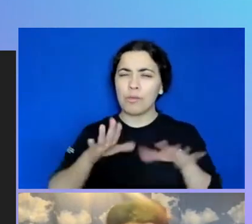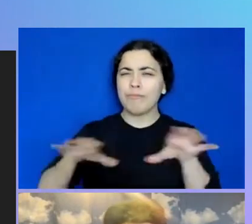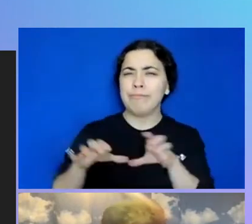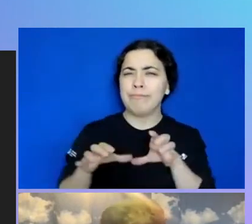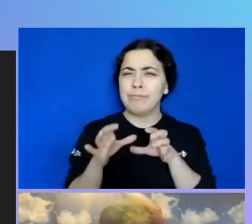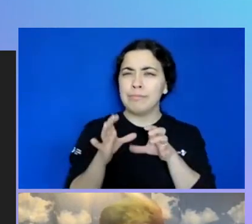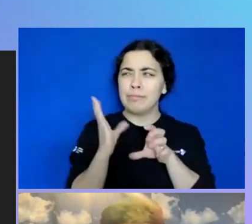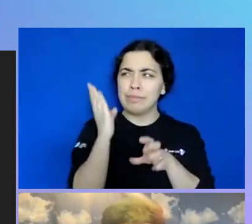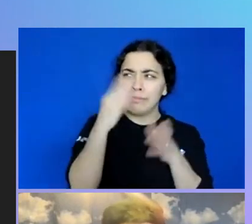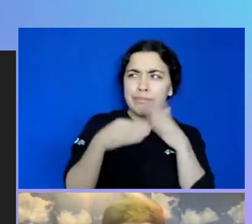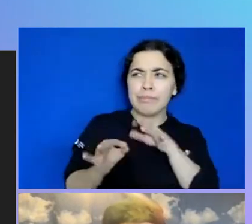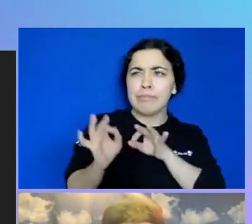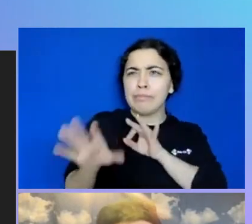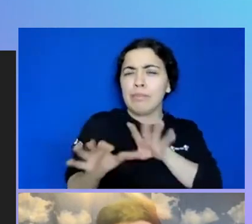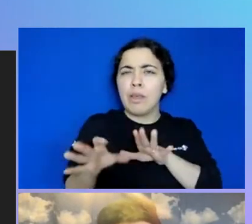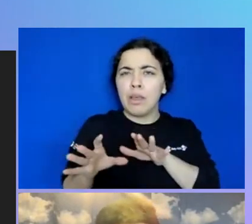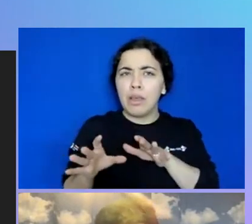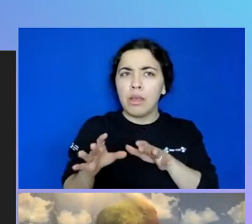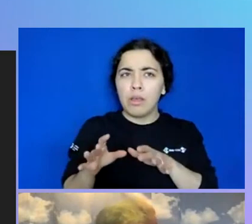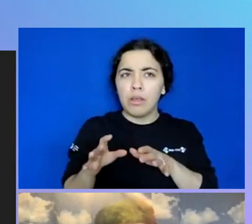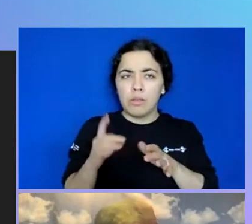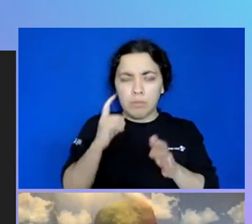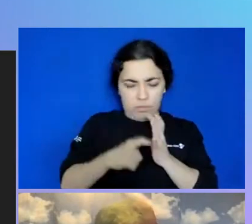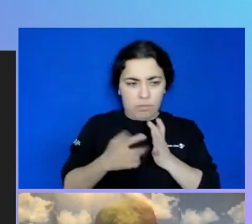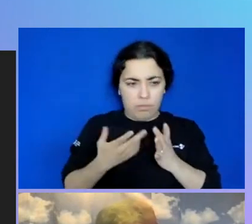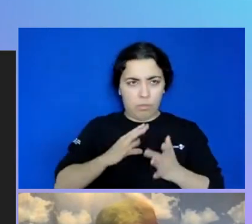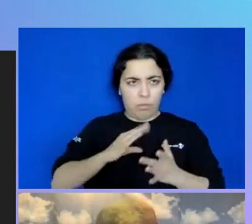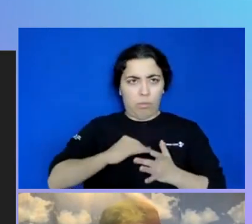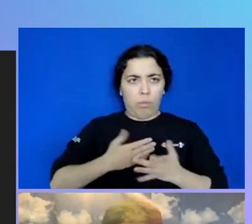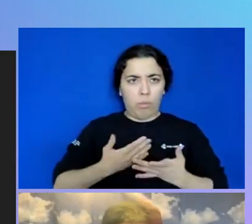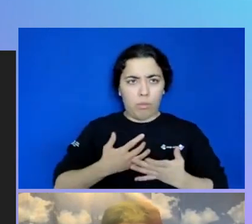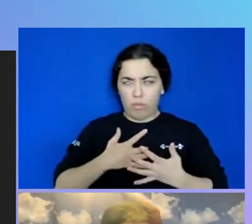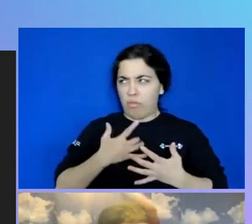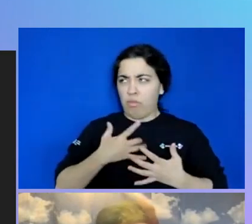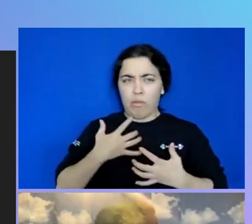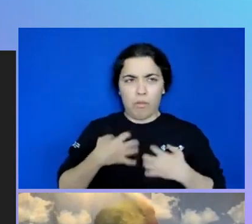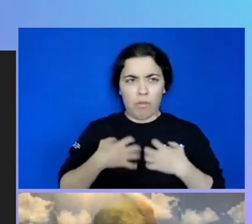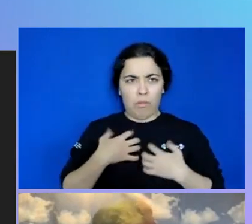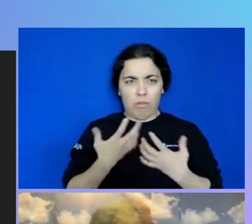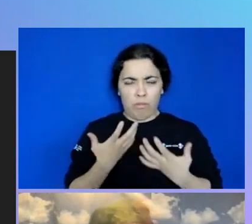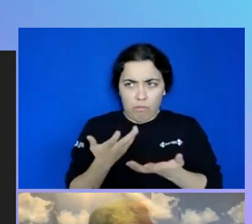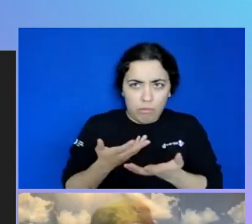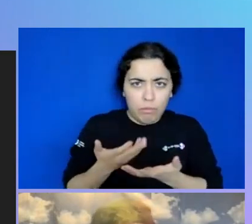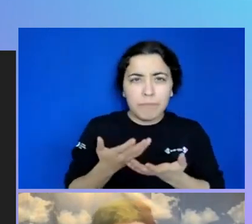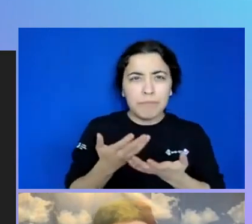feelings, or you know, aren't